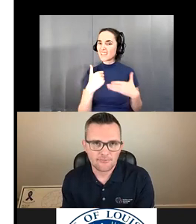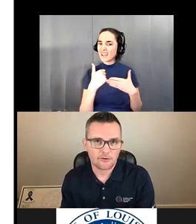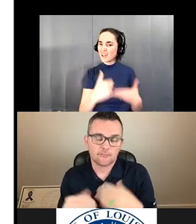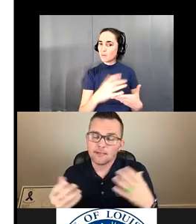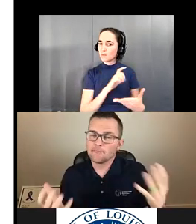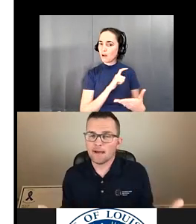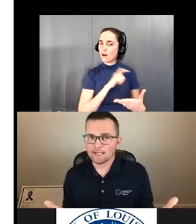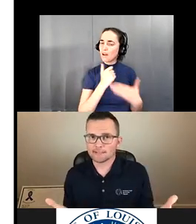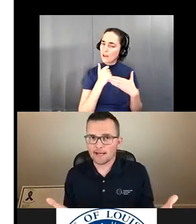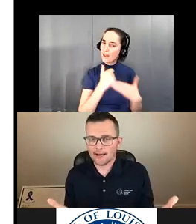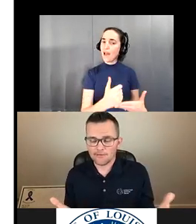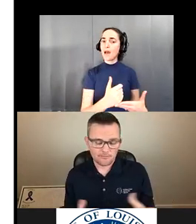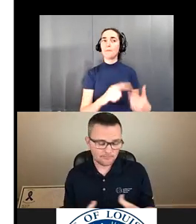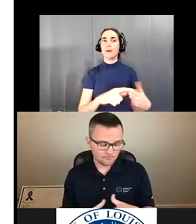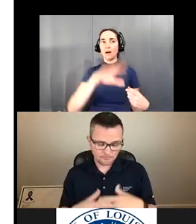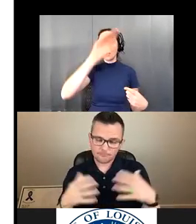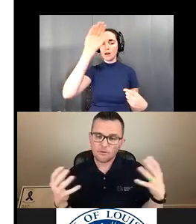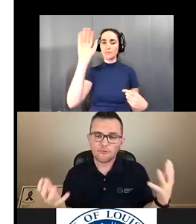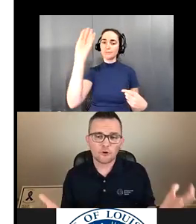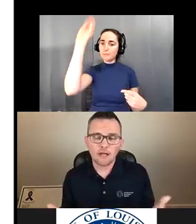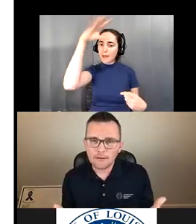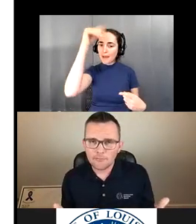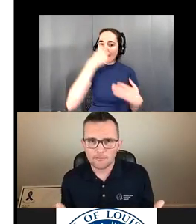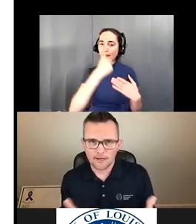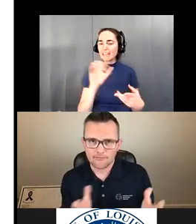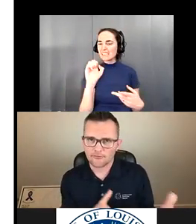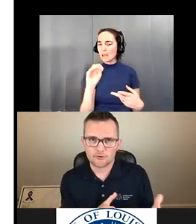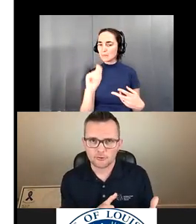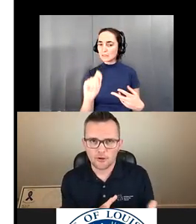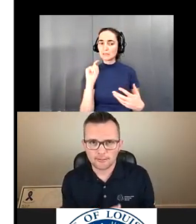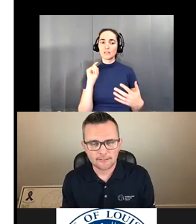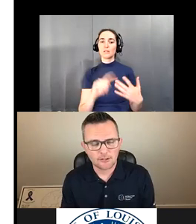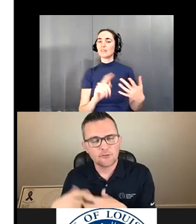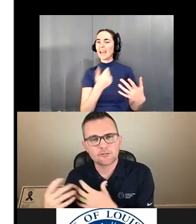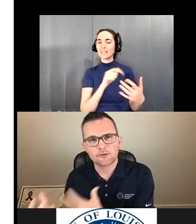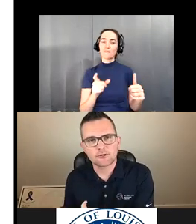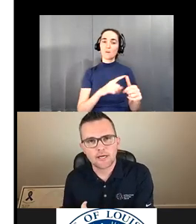for medics to have for a lot of people to happen first response and don't misunderstand